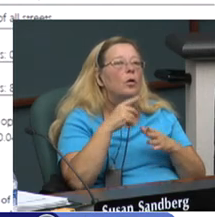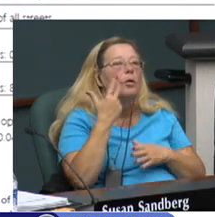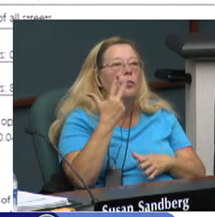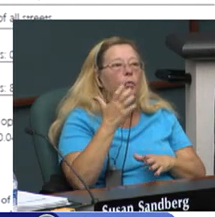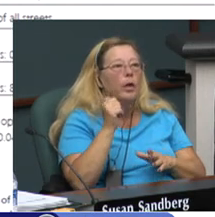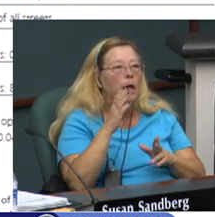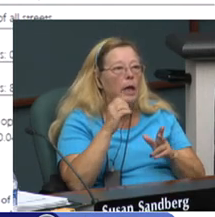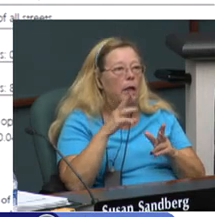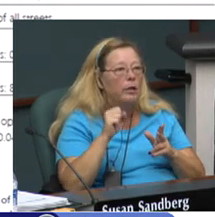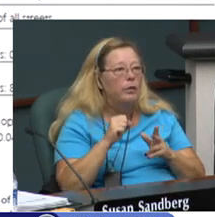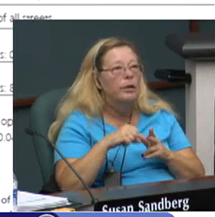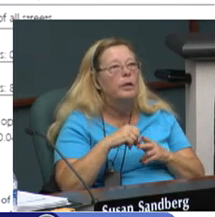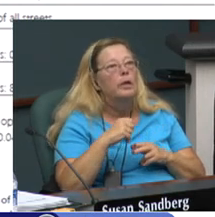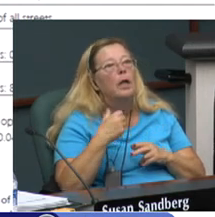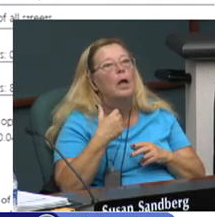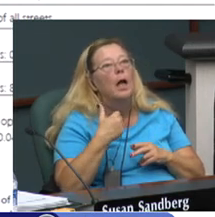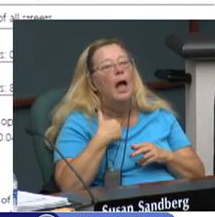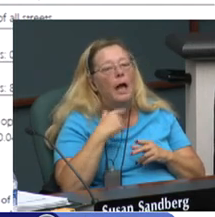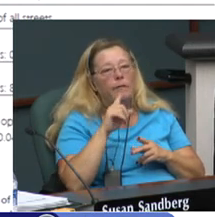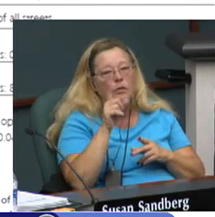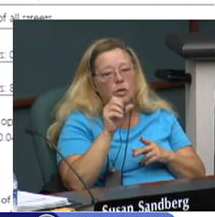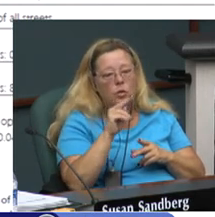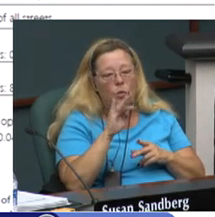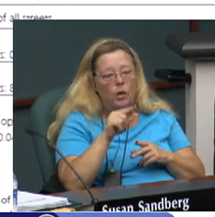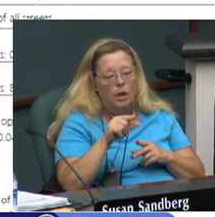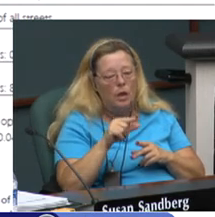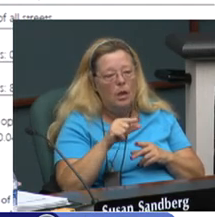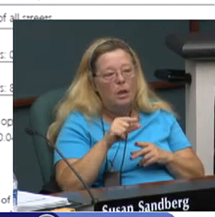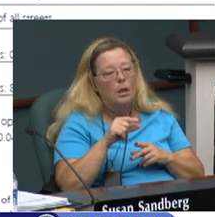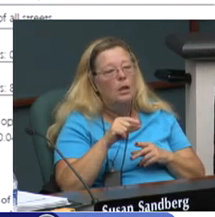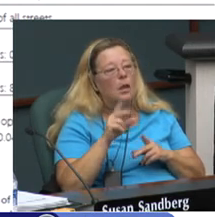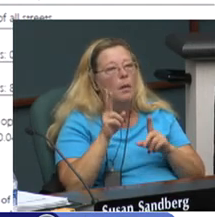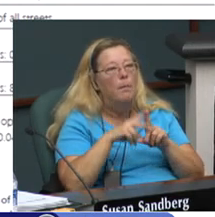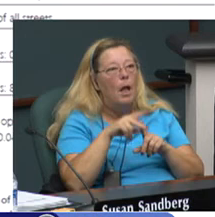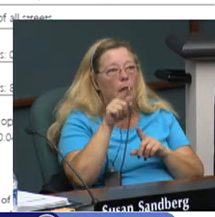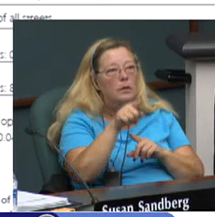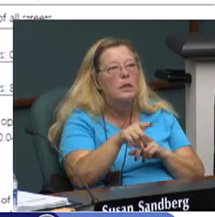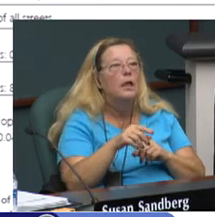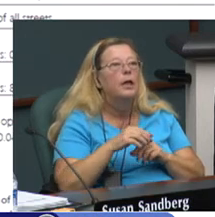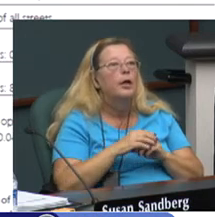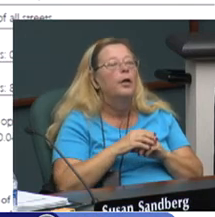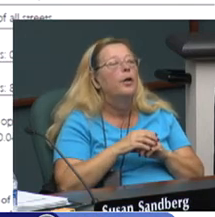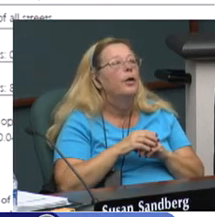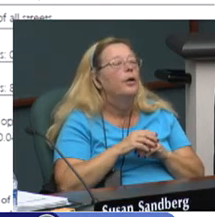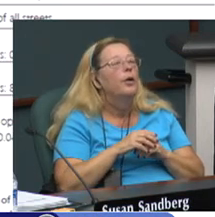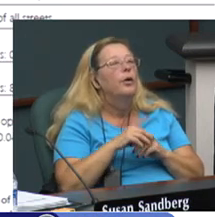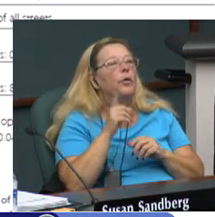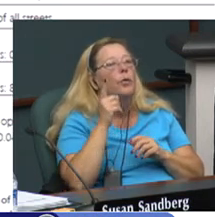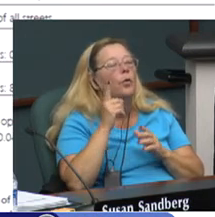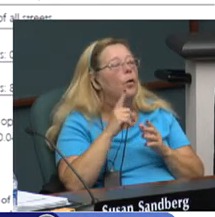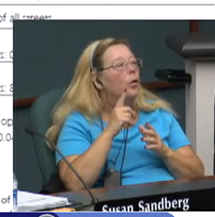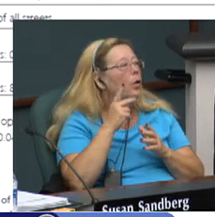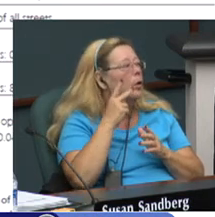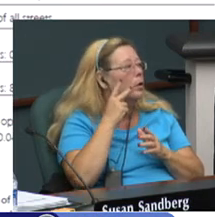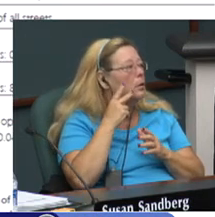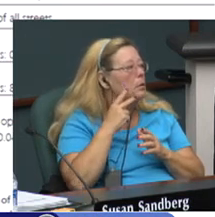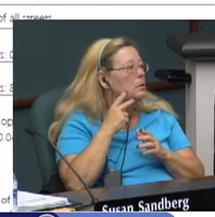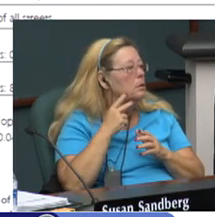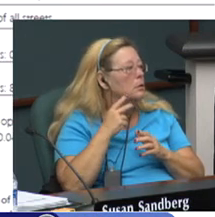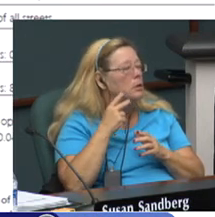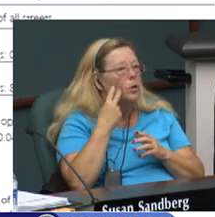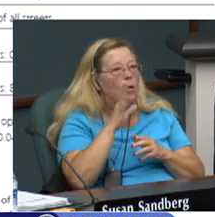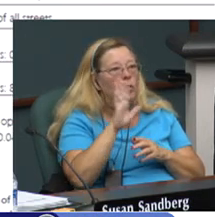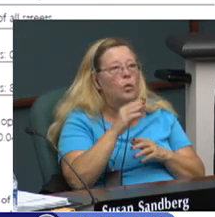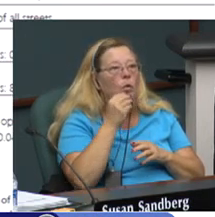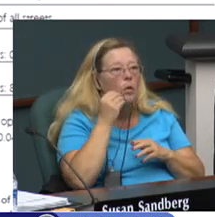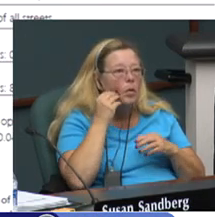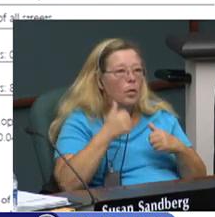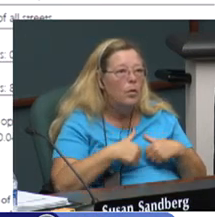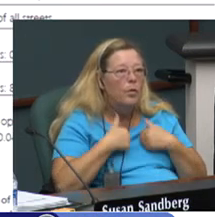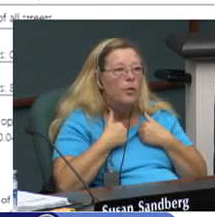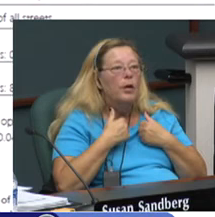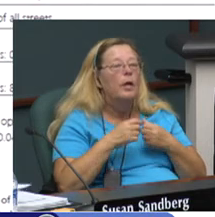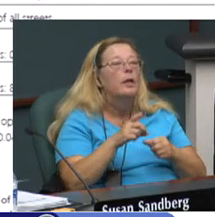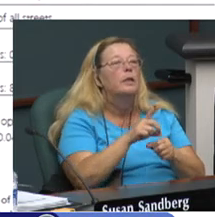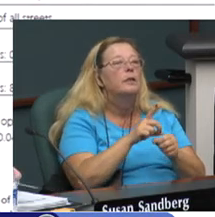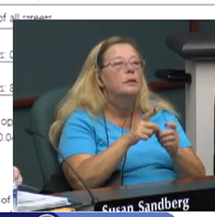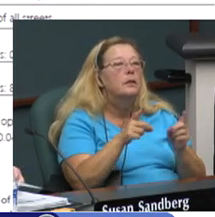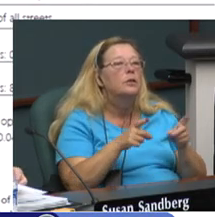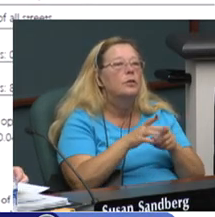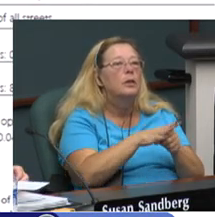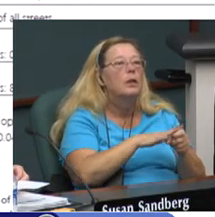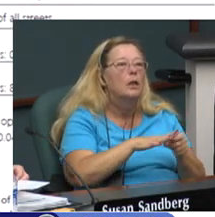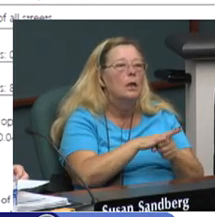it has base zone Awareness is mostly looking at your residential districts 5%